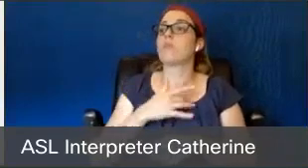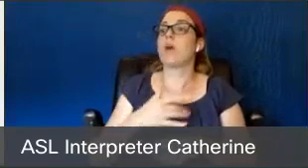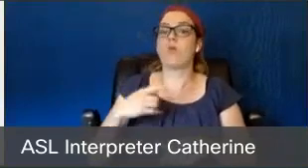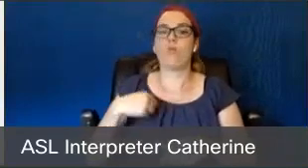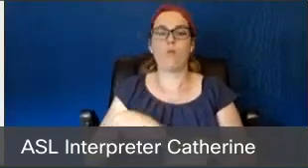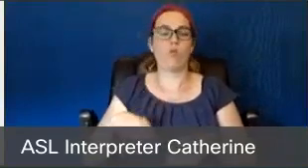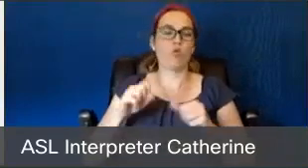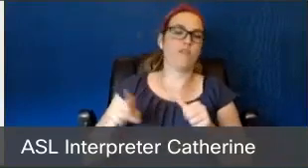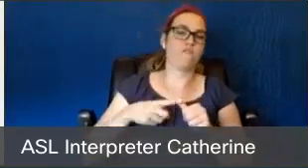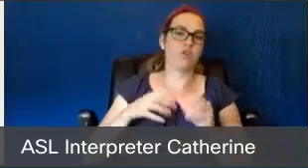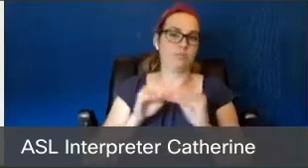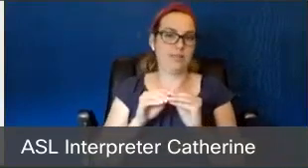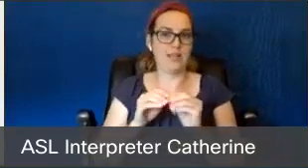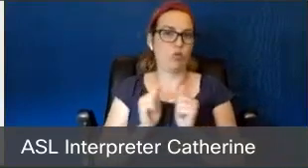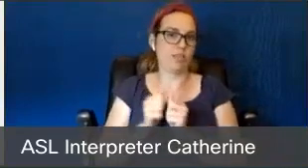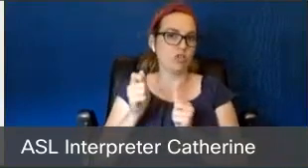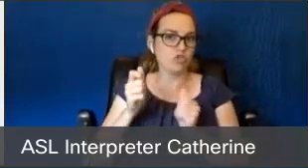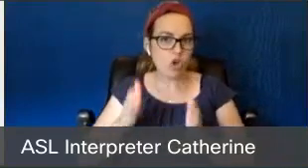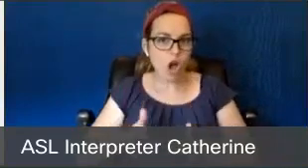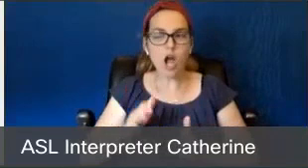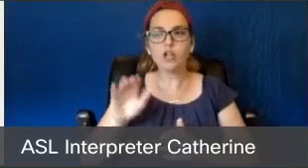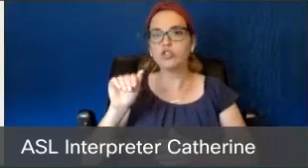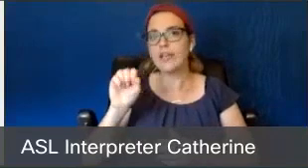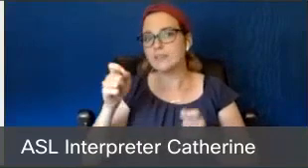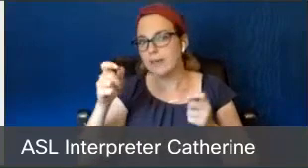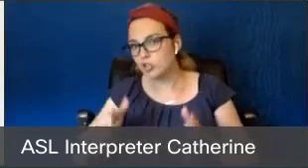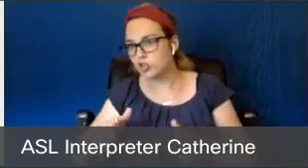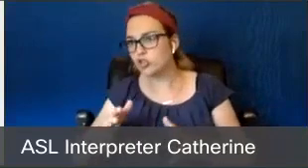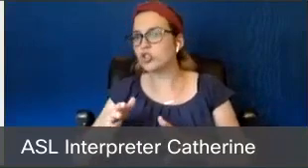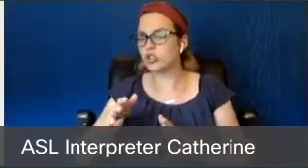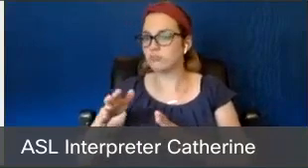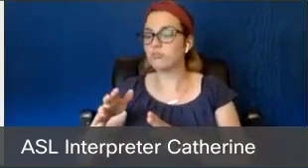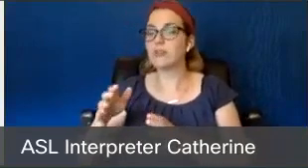and they meet with the case manager, they actually go outside and meet with the clinical